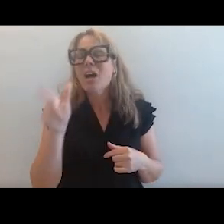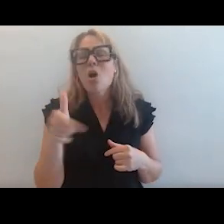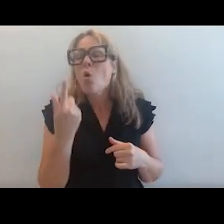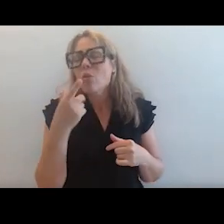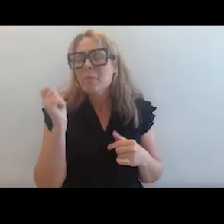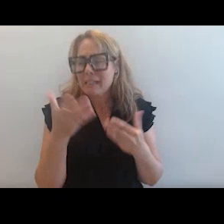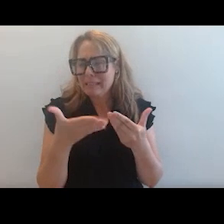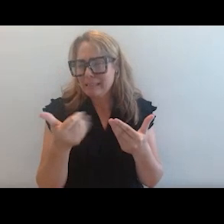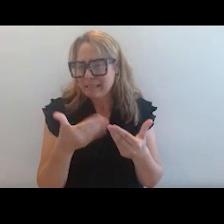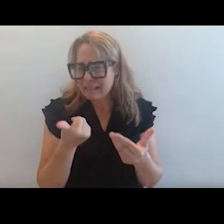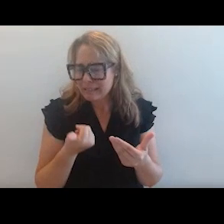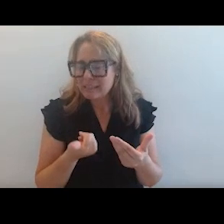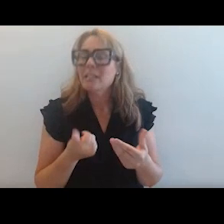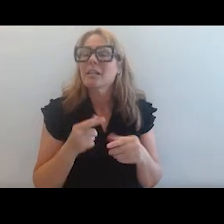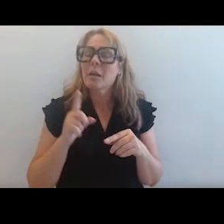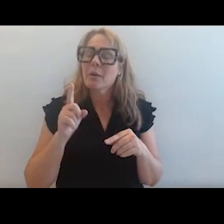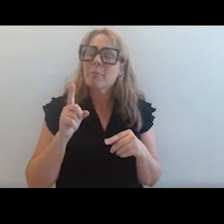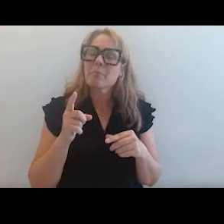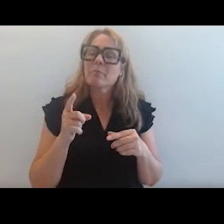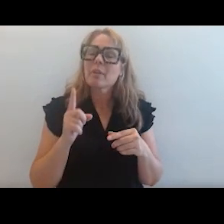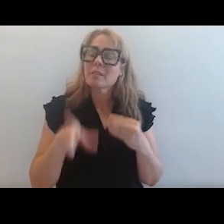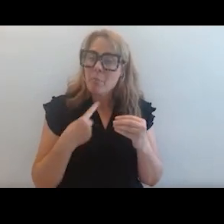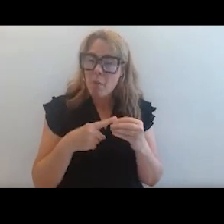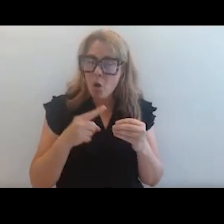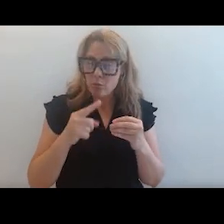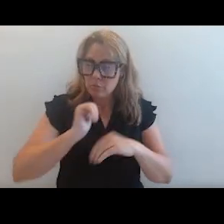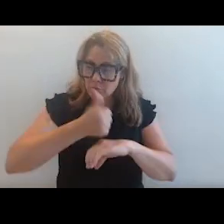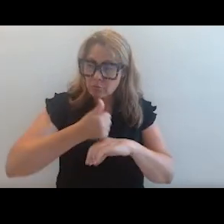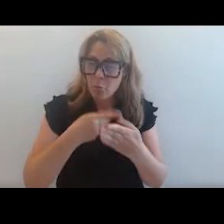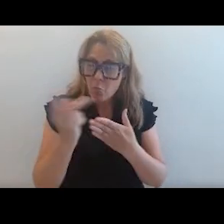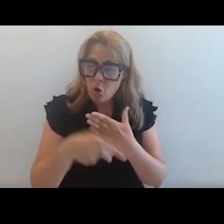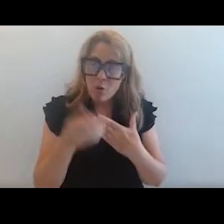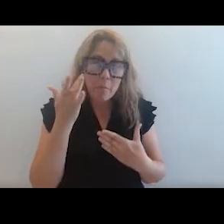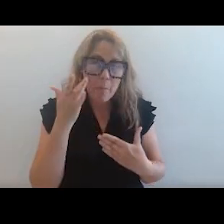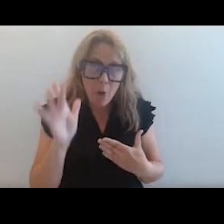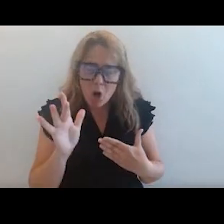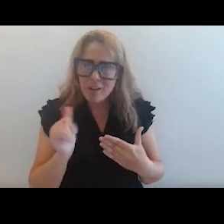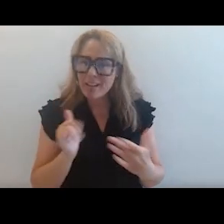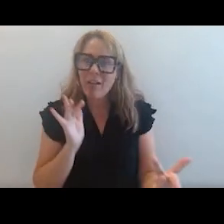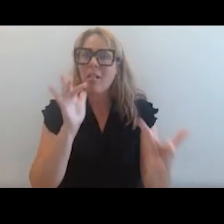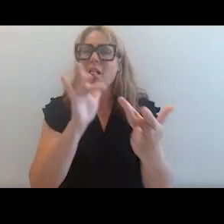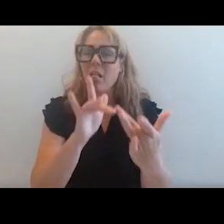It’s more than just convenience, it’s about building programs that are smart, can reach more